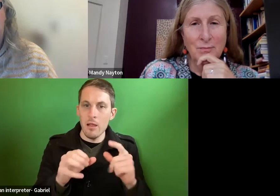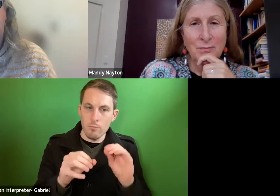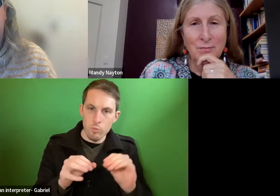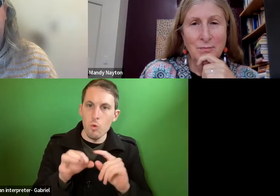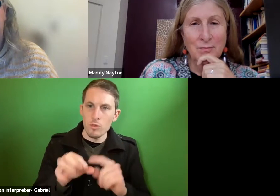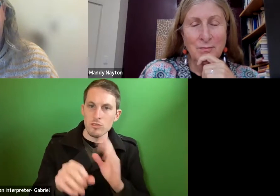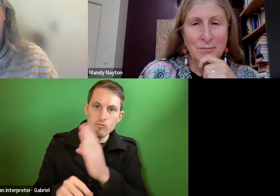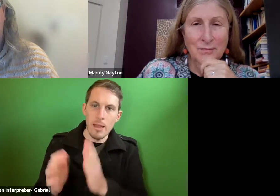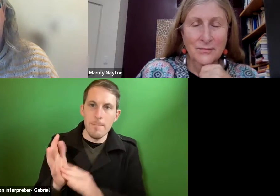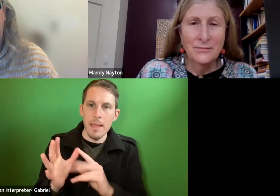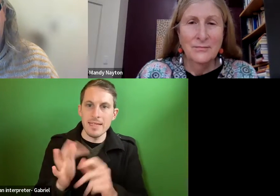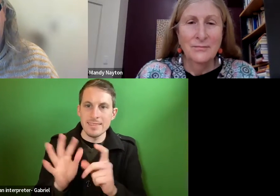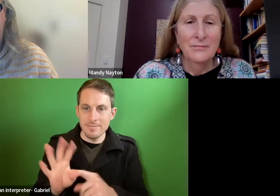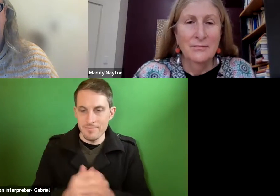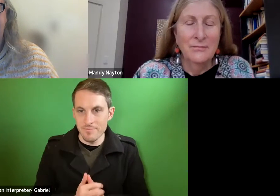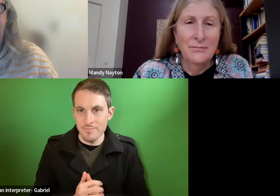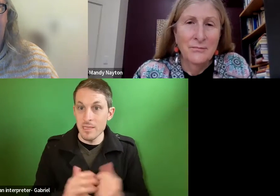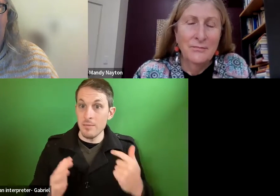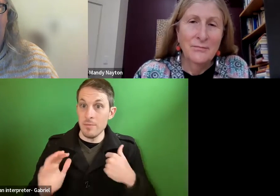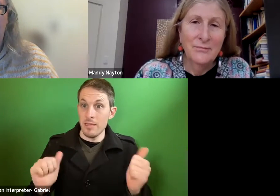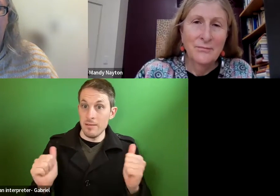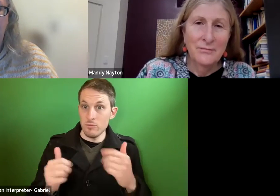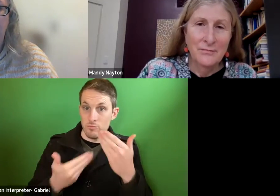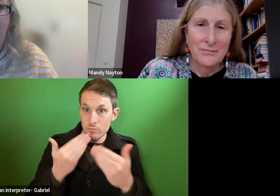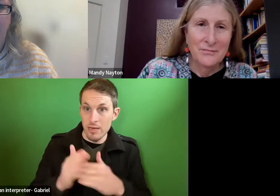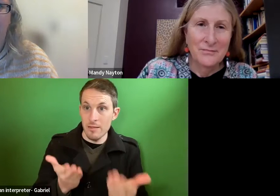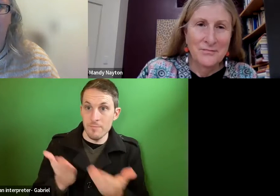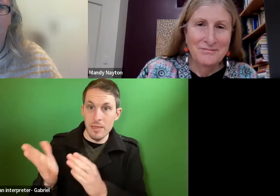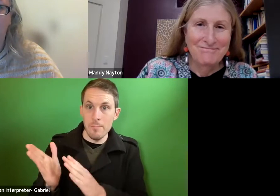the end of the presentation in 50 minutes, but now I'll hand over to you, Mandy. Thank you.